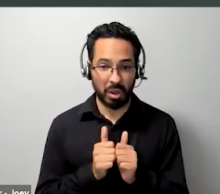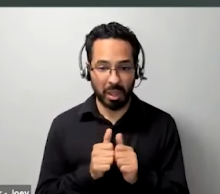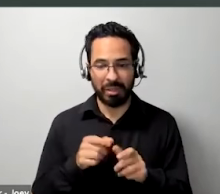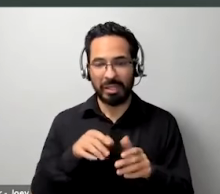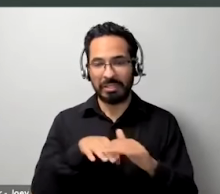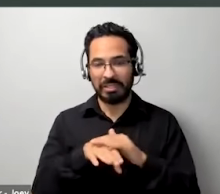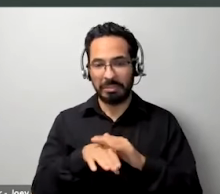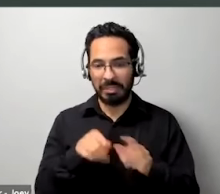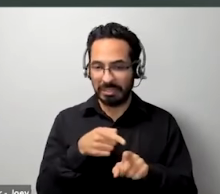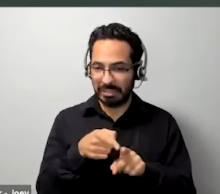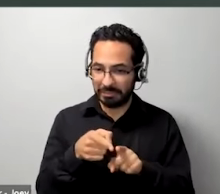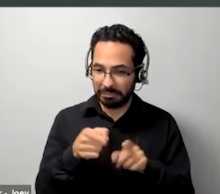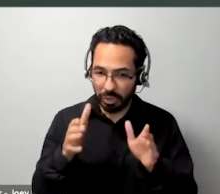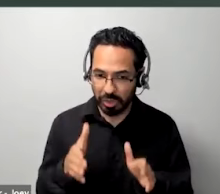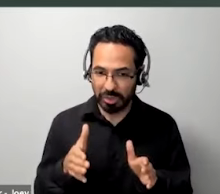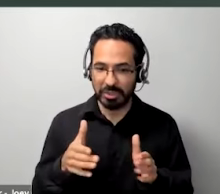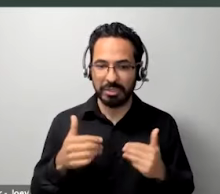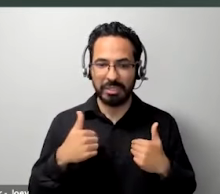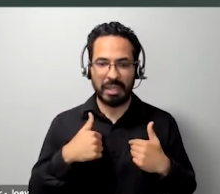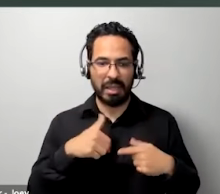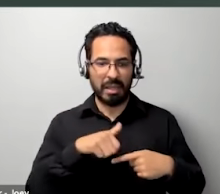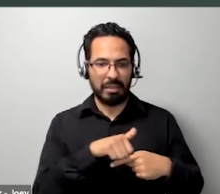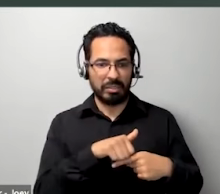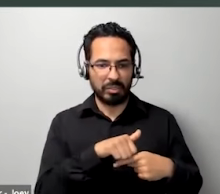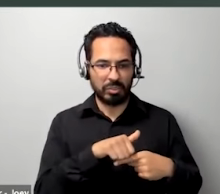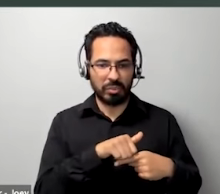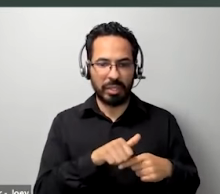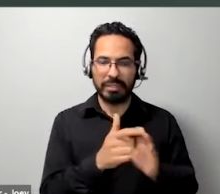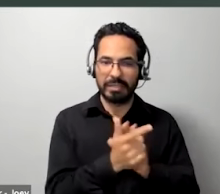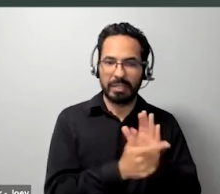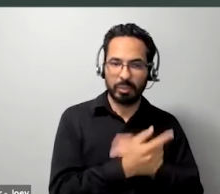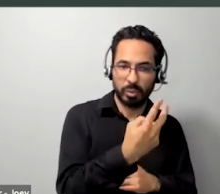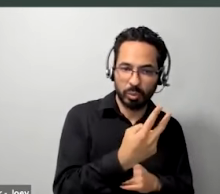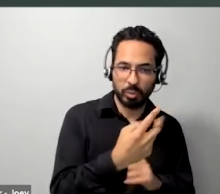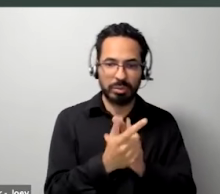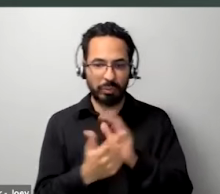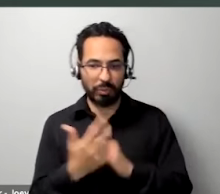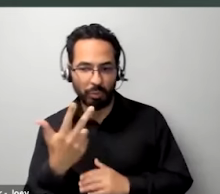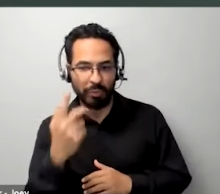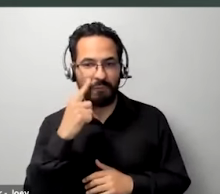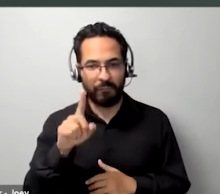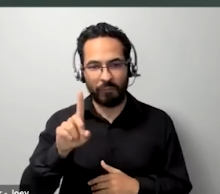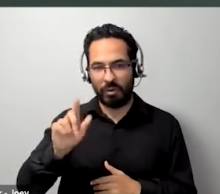where I trained in titles two and three of the ADA, so really physical access, program access,